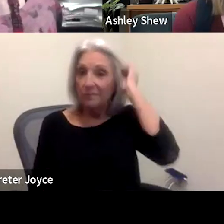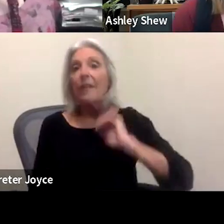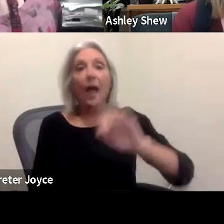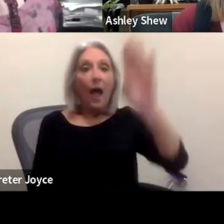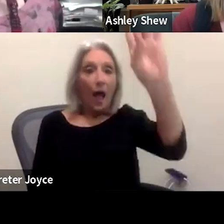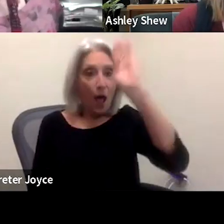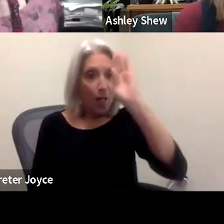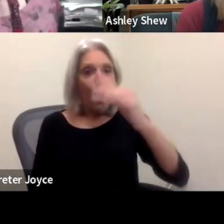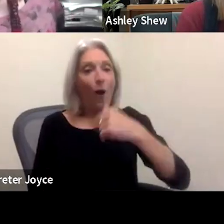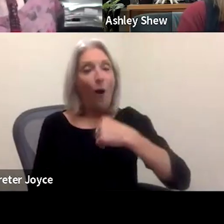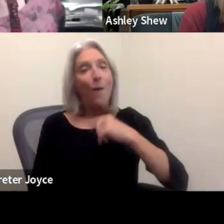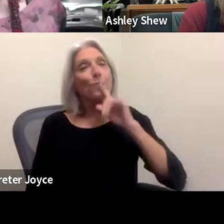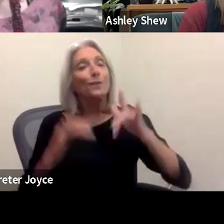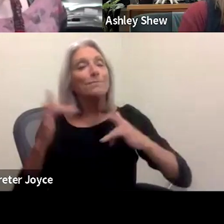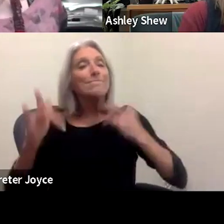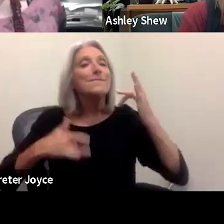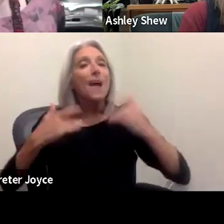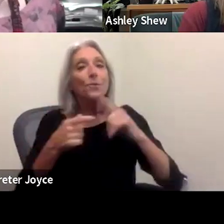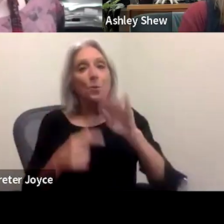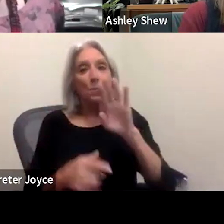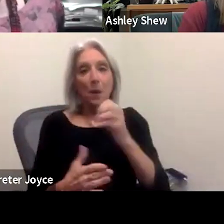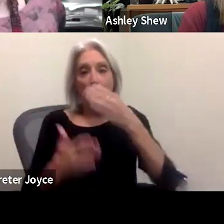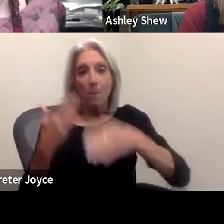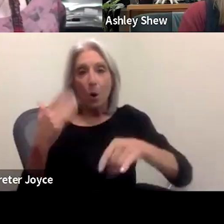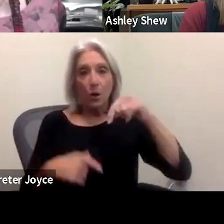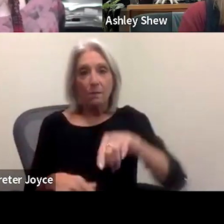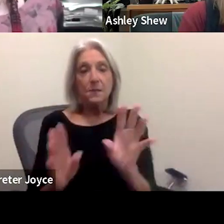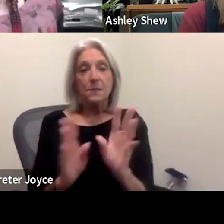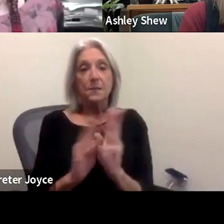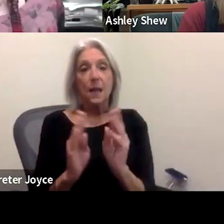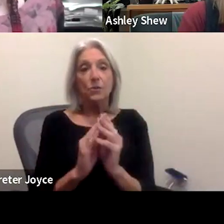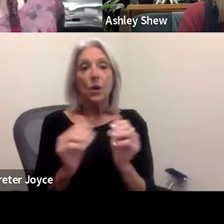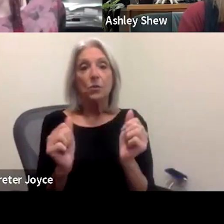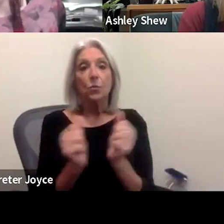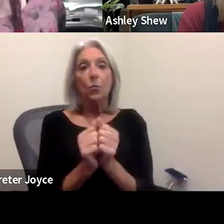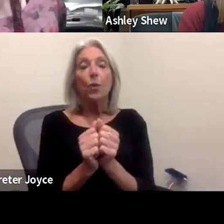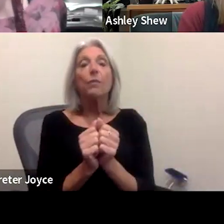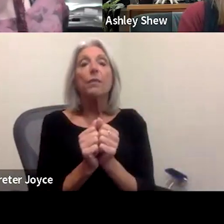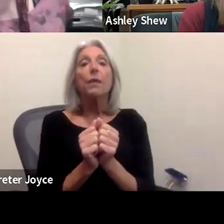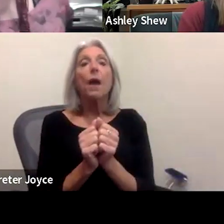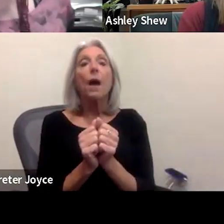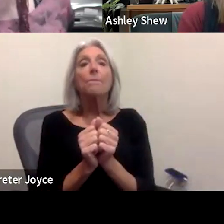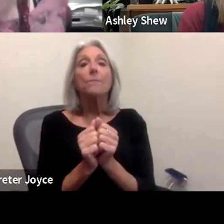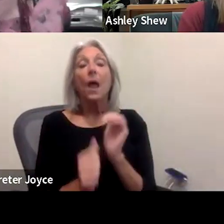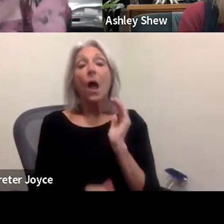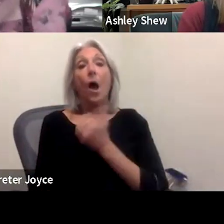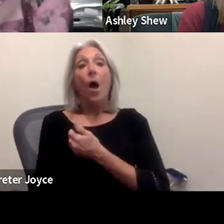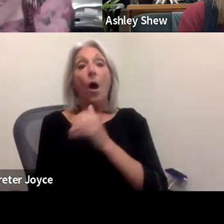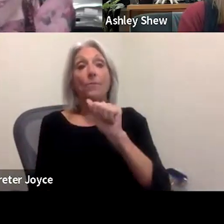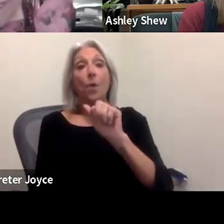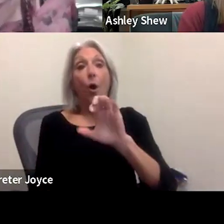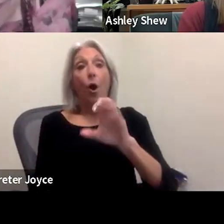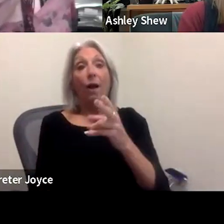I'm really excited to be part of this session with arXiv. I'm honored to be here.